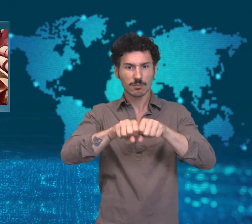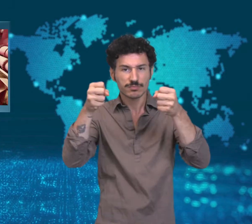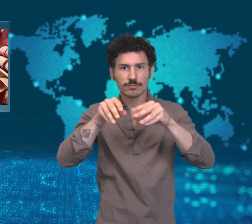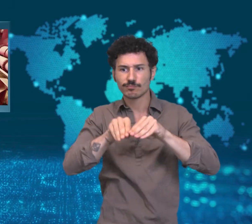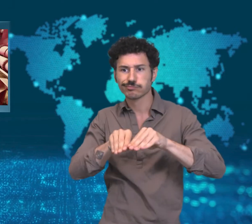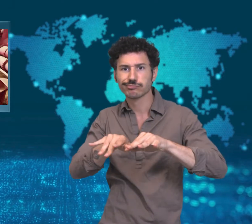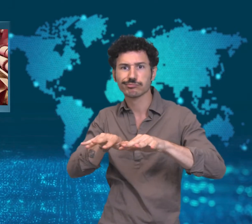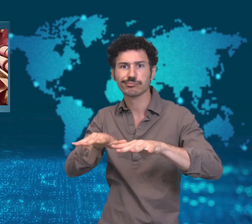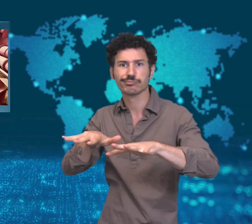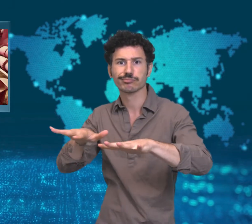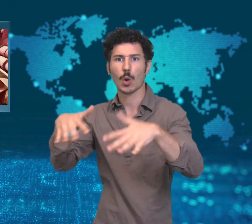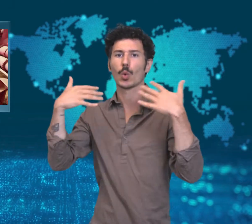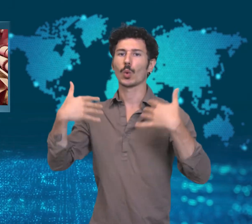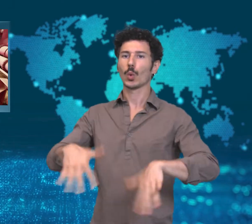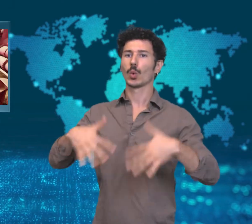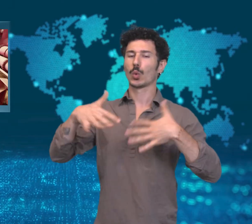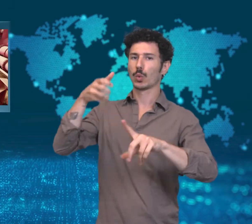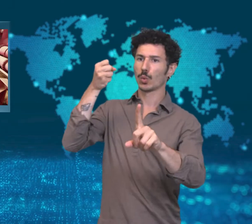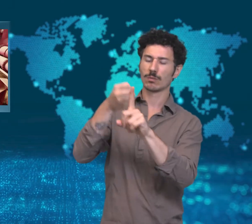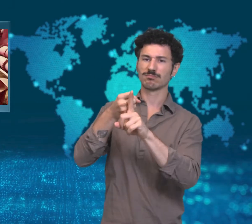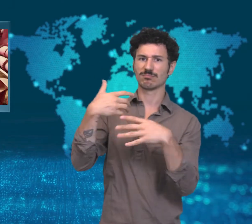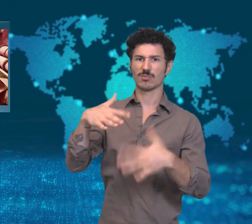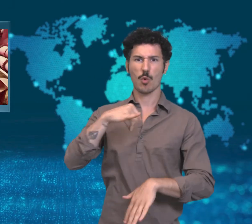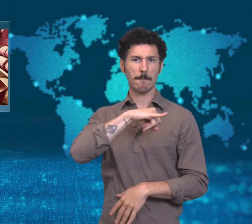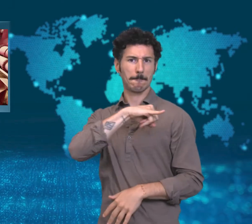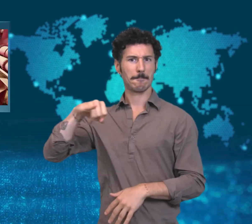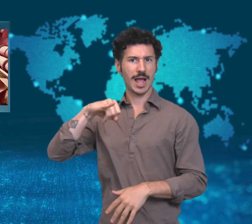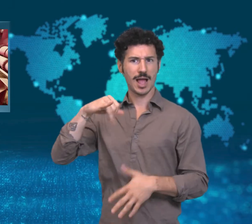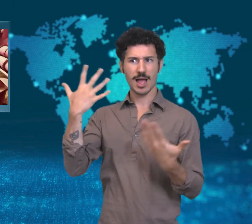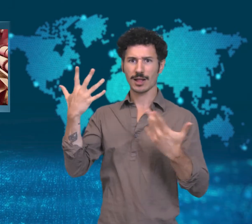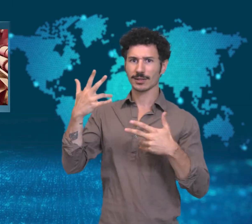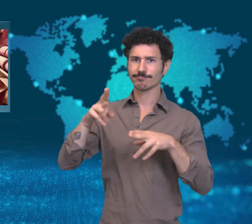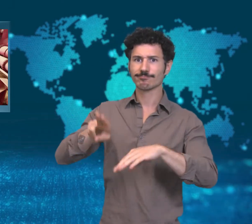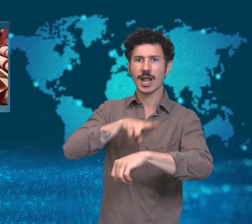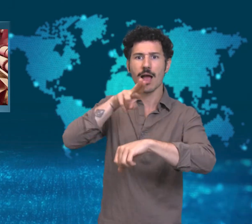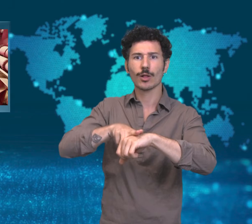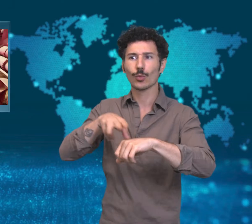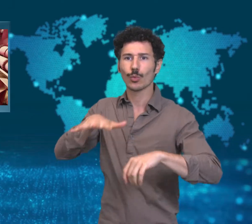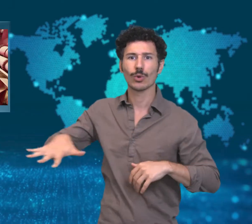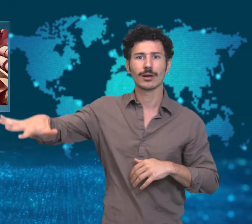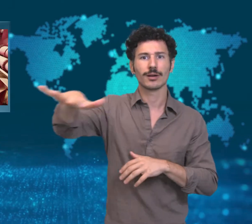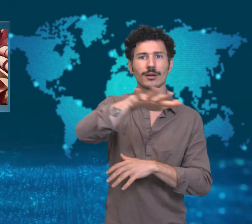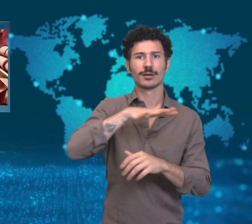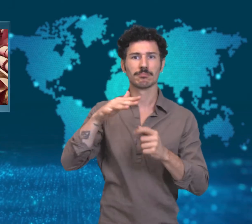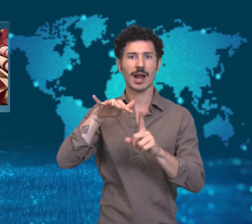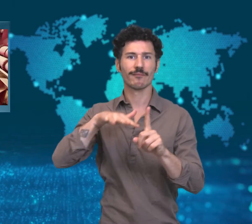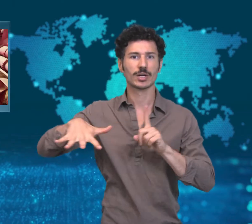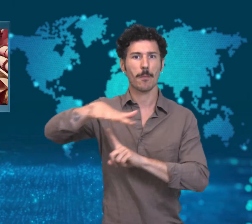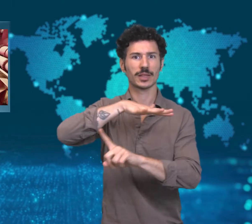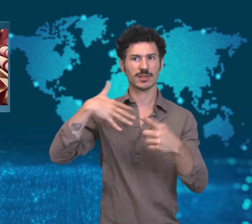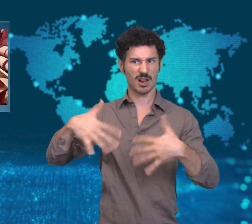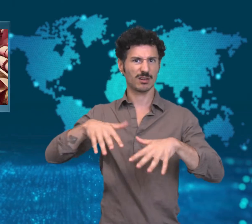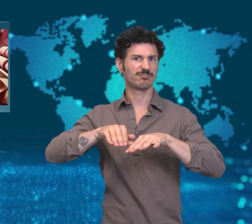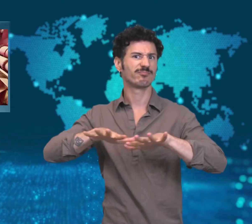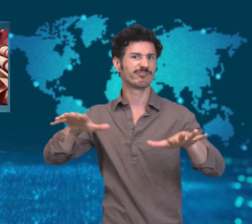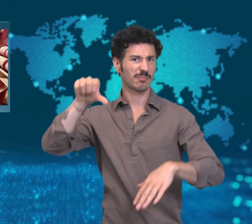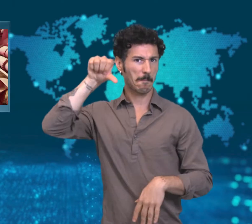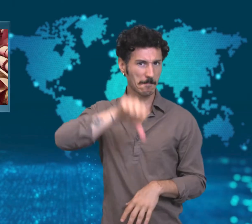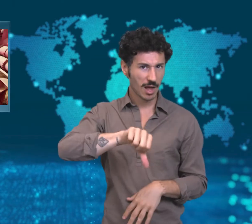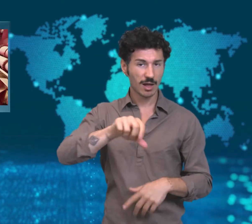It contains more than one million barrels of crude oil,